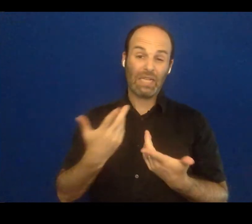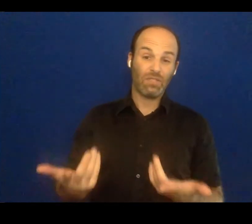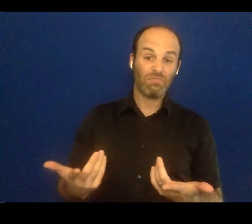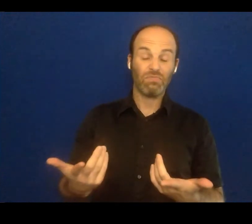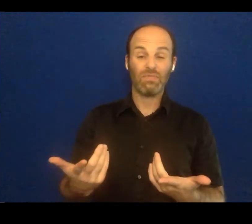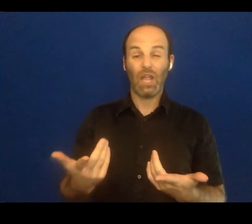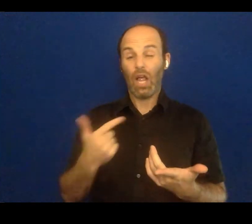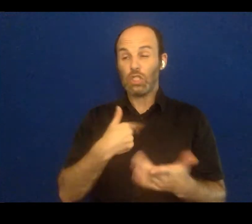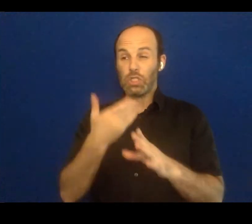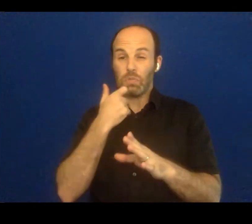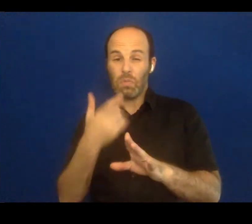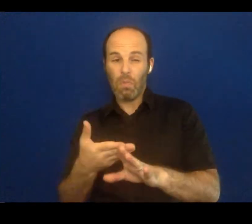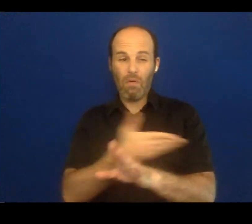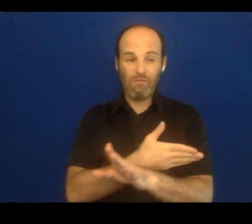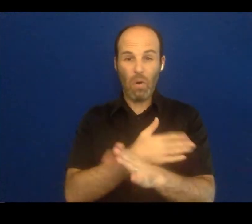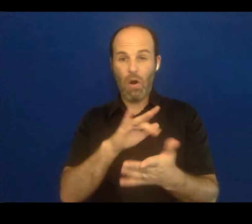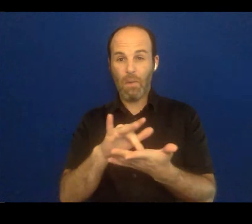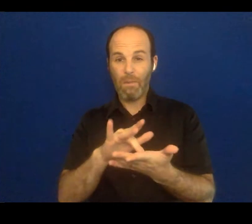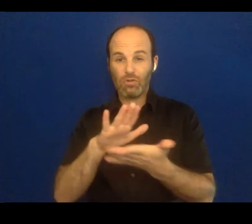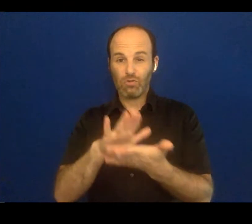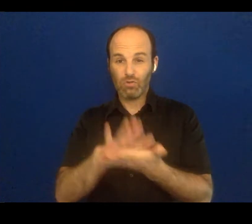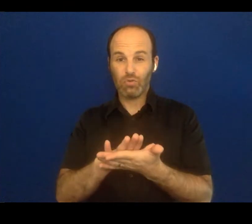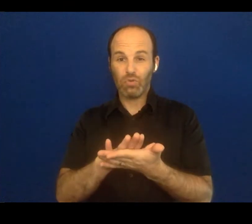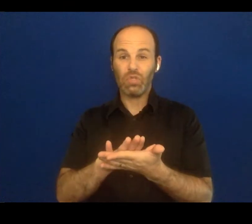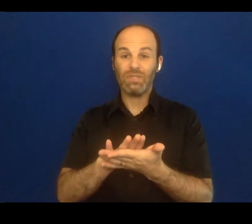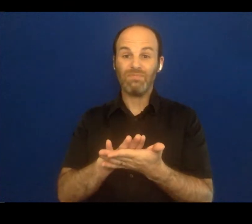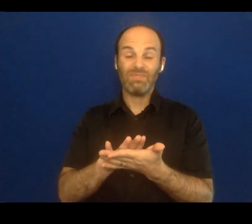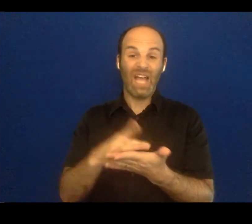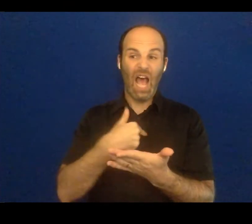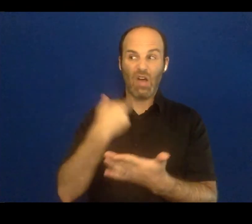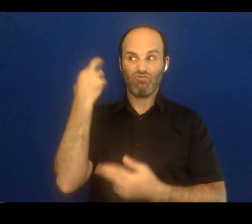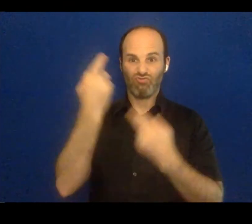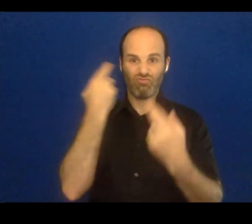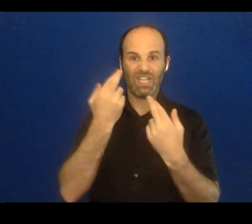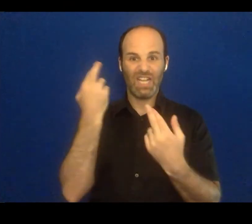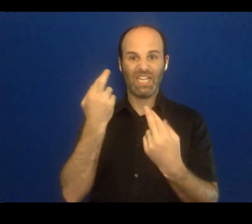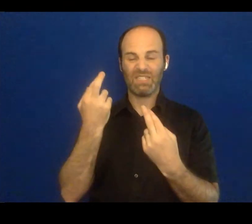AND I CAME TO REALIZE THAT WHILE EARLY ON PEOPLE THOUGHT I HAD